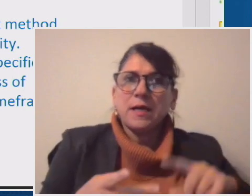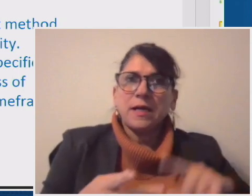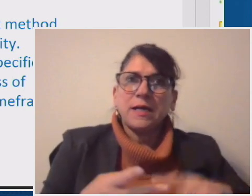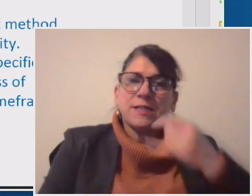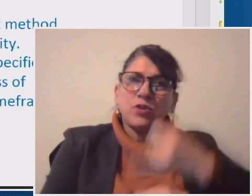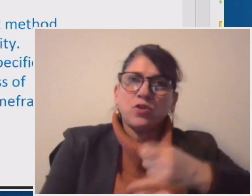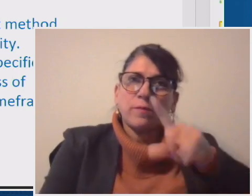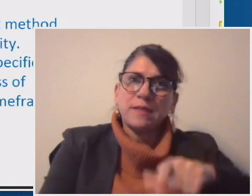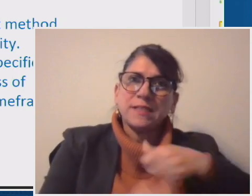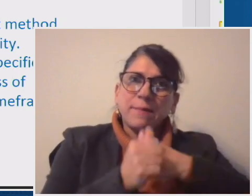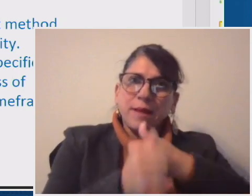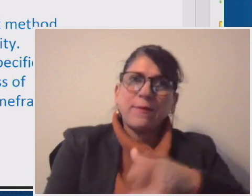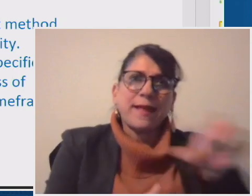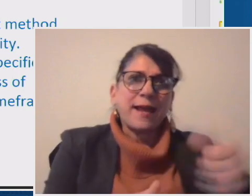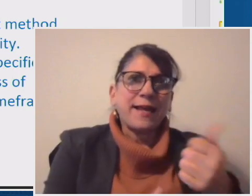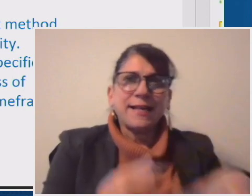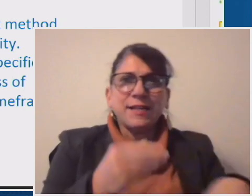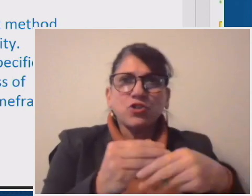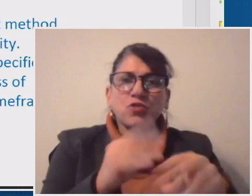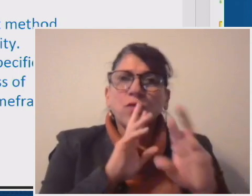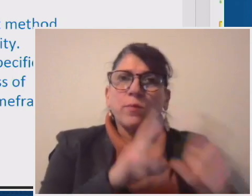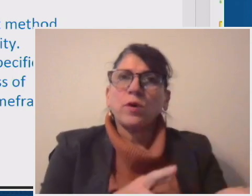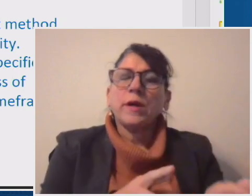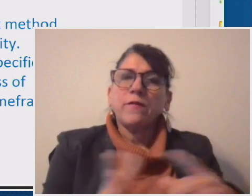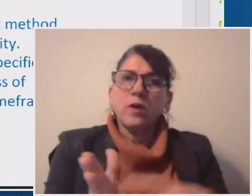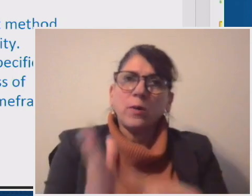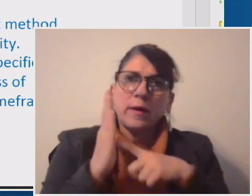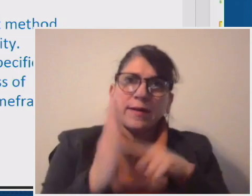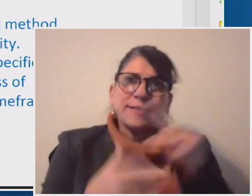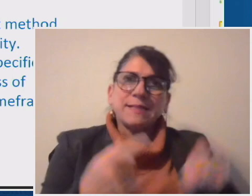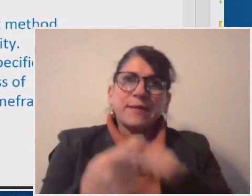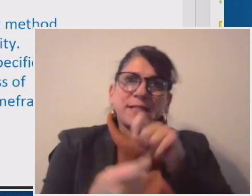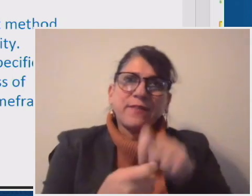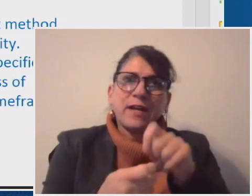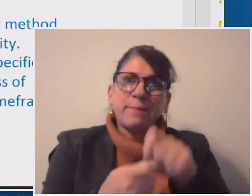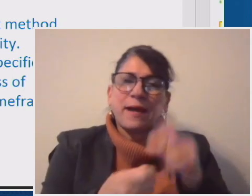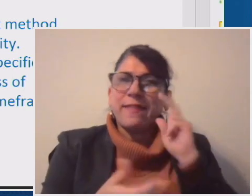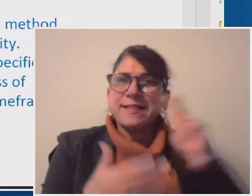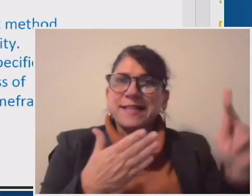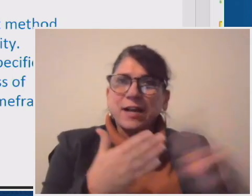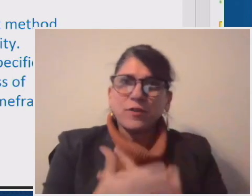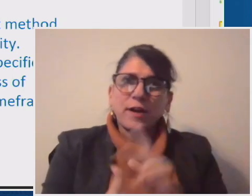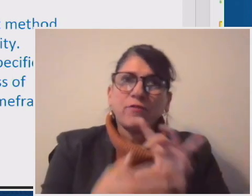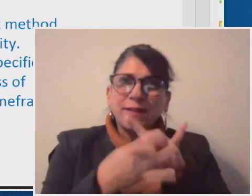additional reporting requirements or procedures specified by the Secretary in relation to the submission of their final